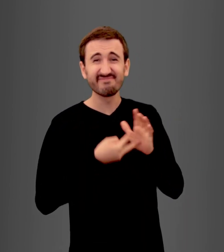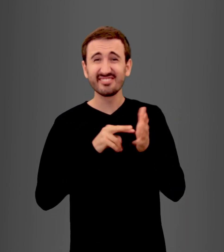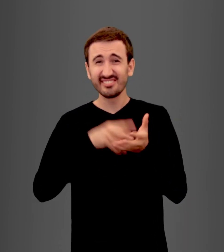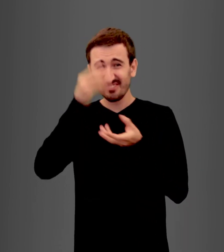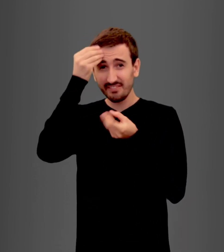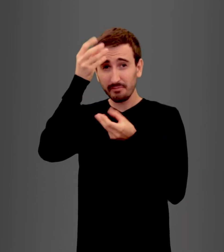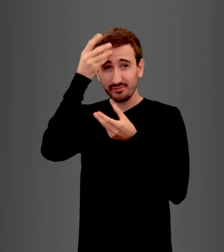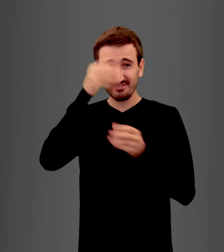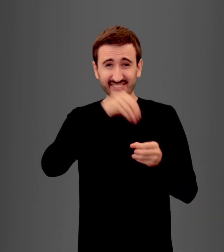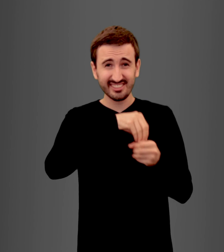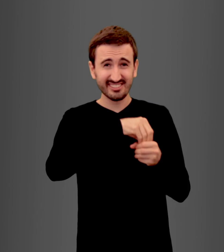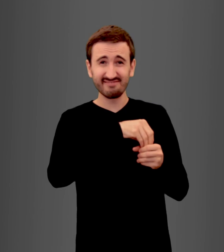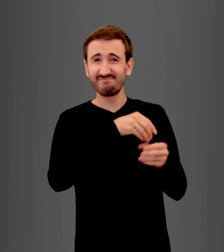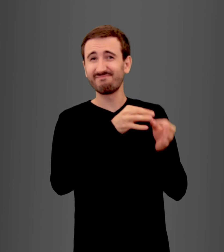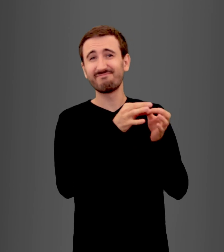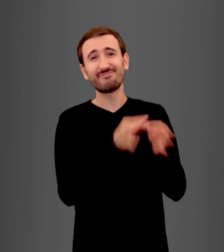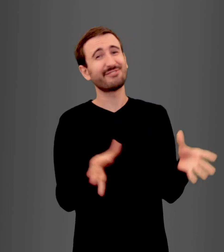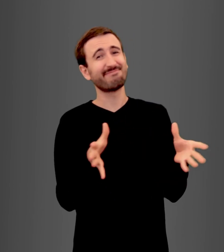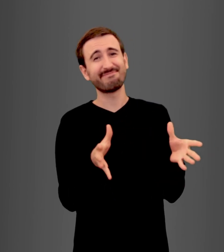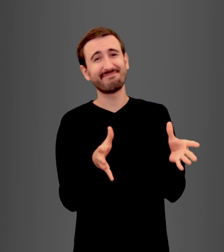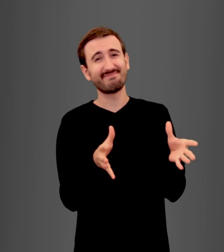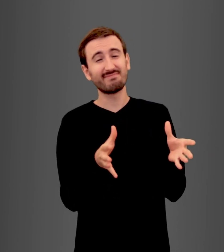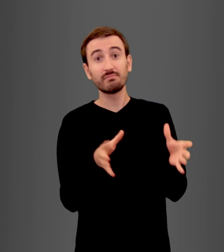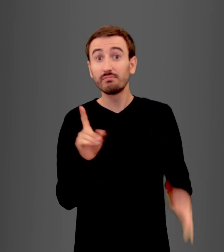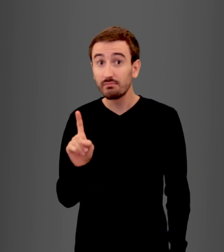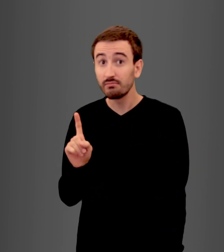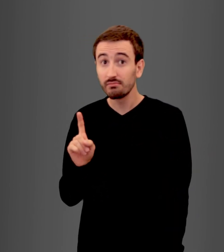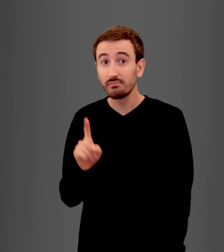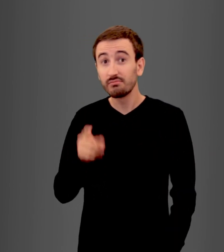rendering this information worthless. Not so fast!